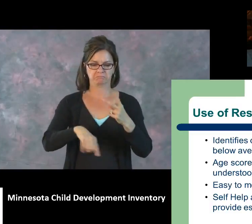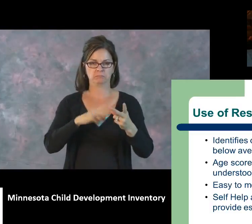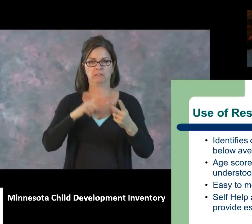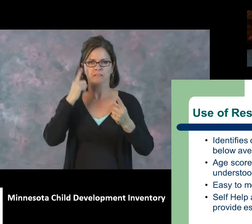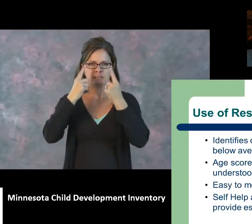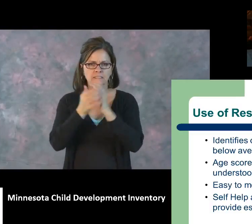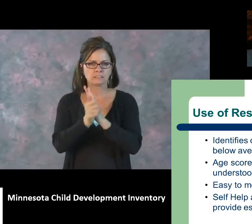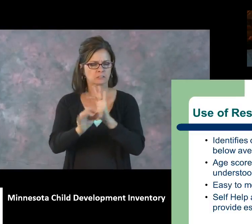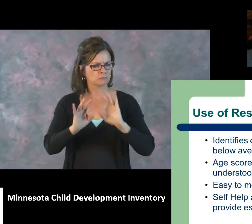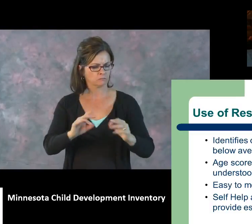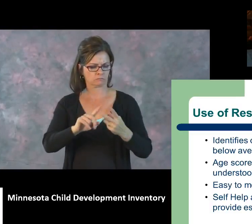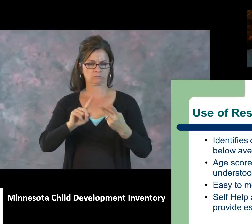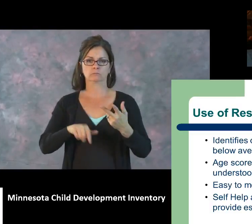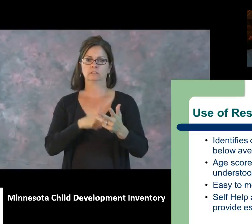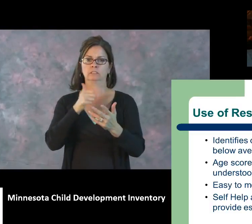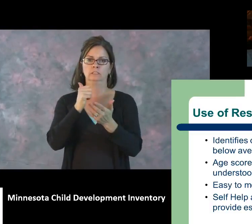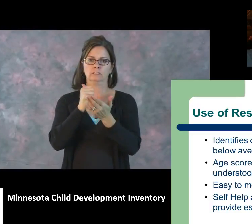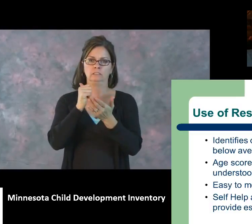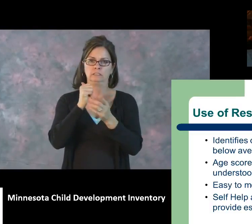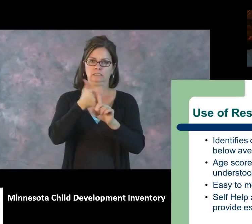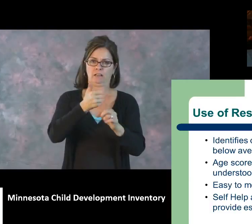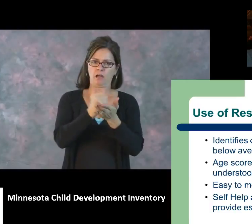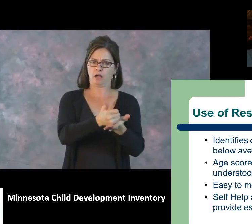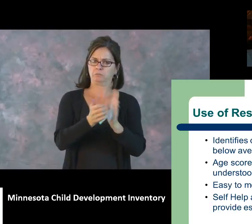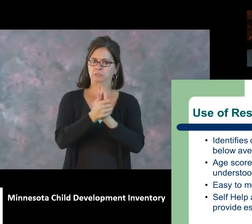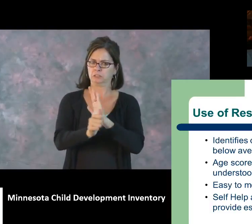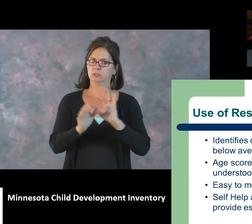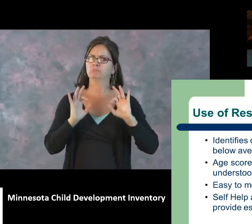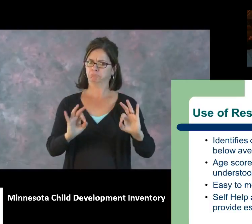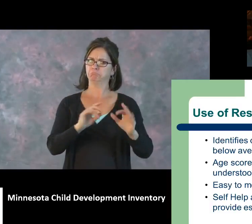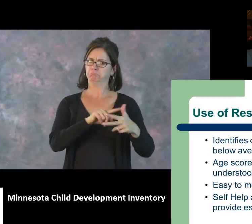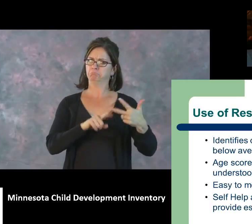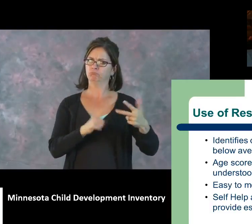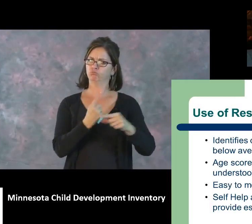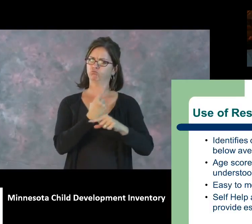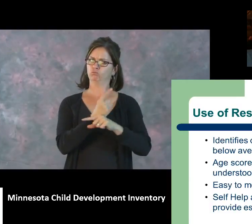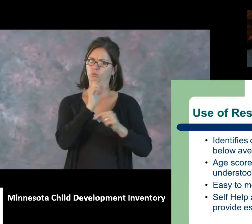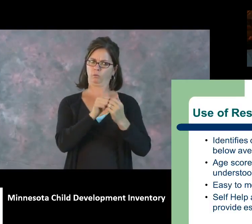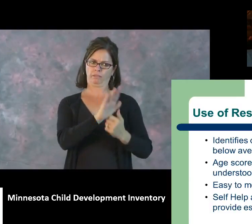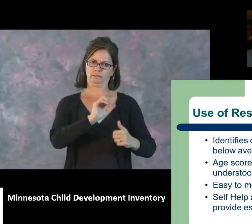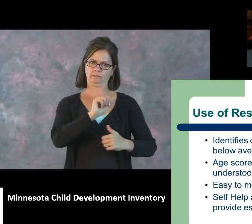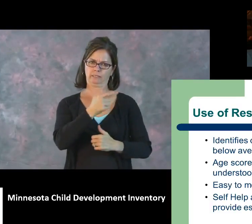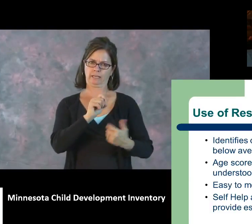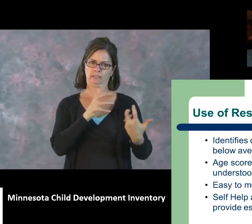His self help skills are where they should be. But he has a very specific area of delay,